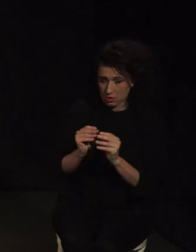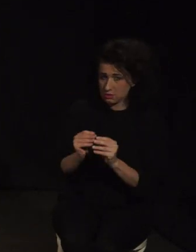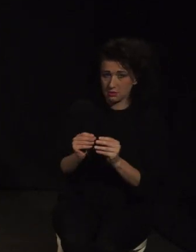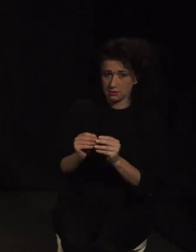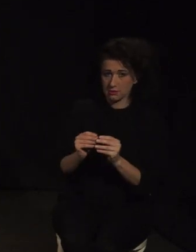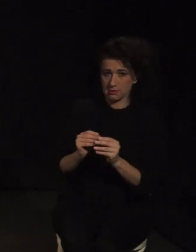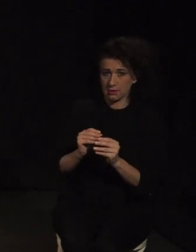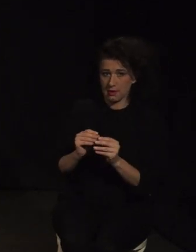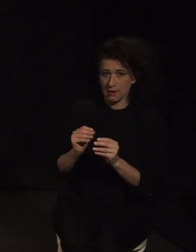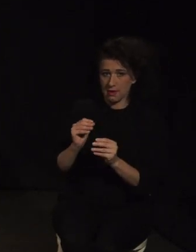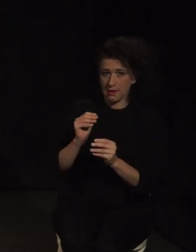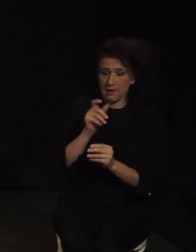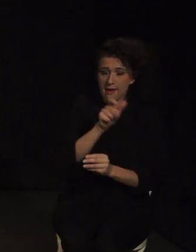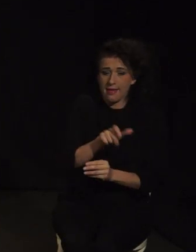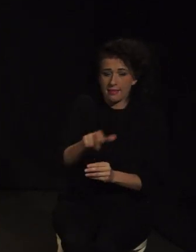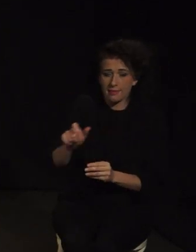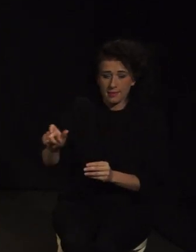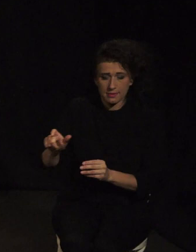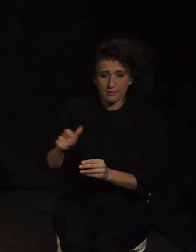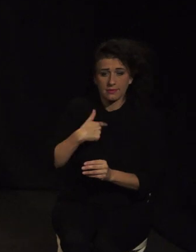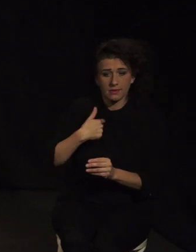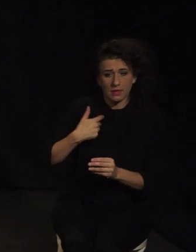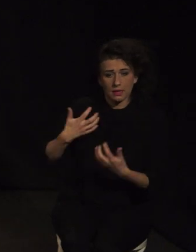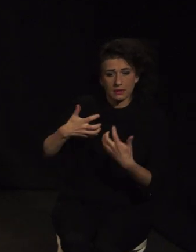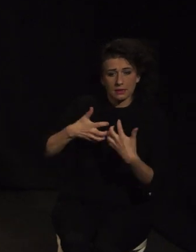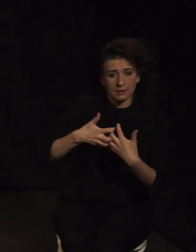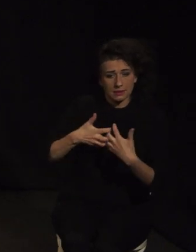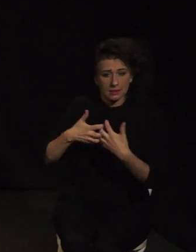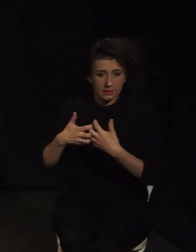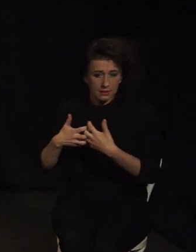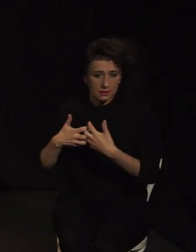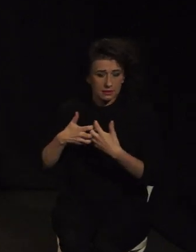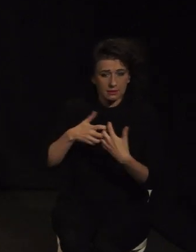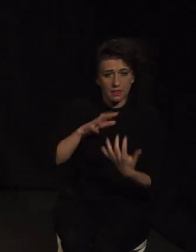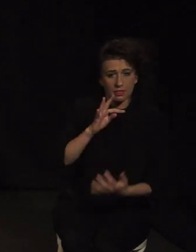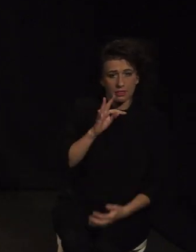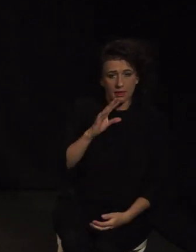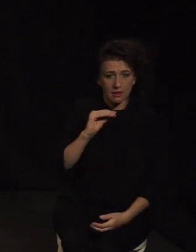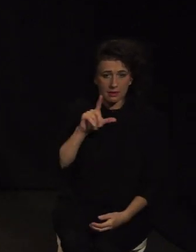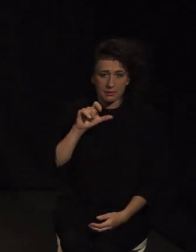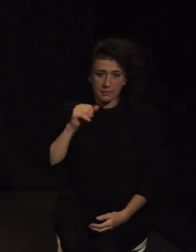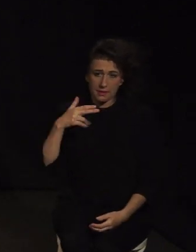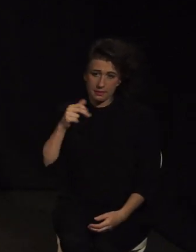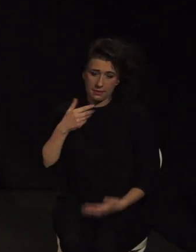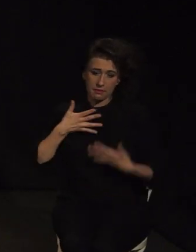but if I inhere in Telimena, I can't play "Robak's Confession."